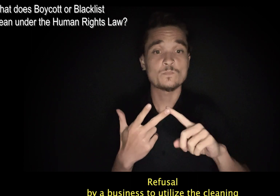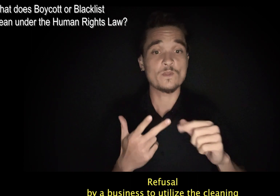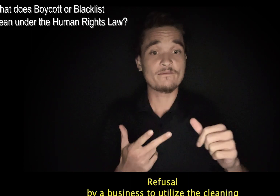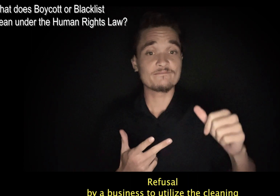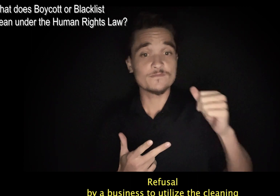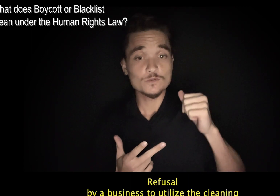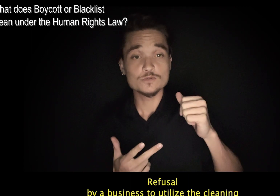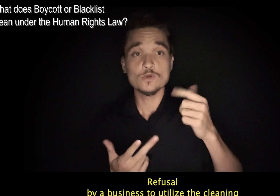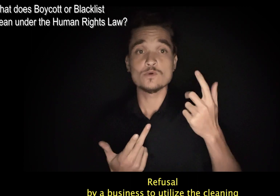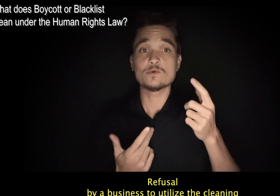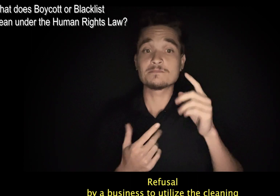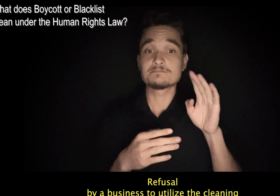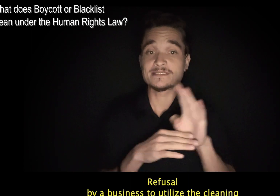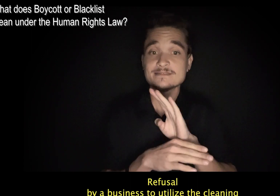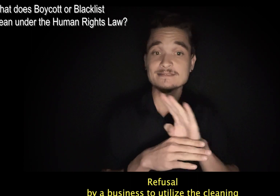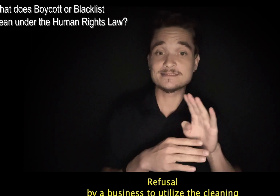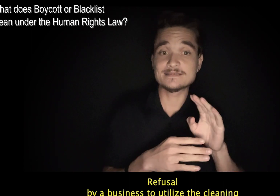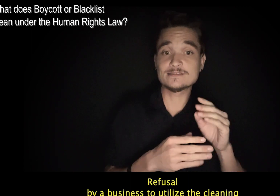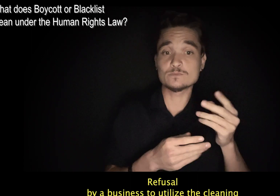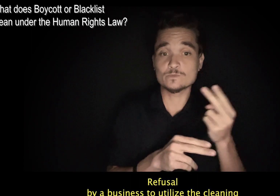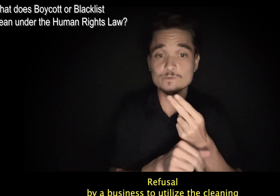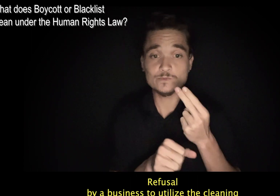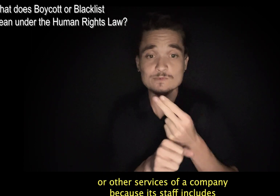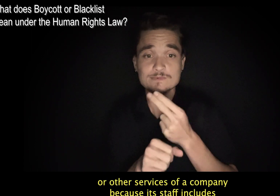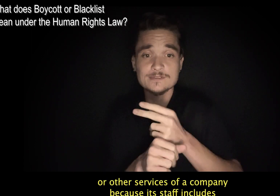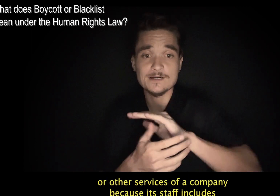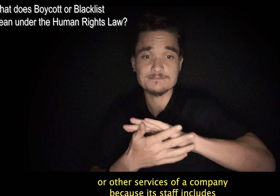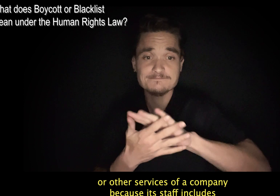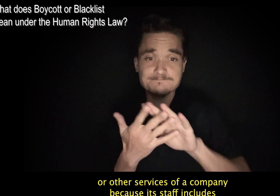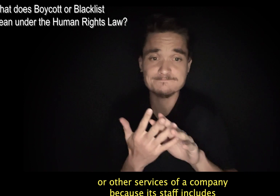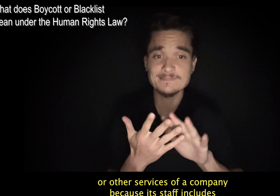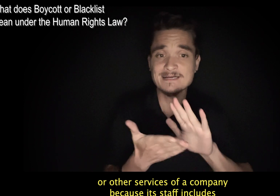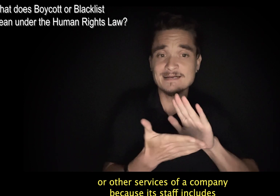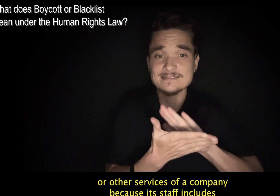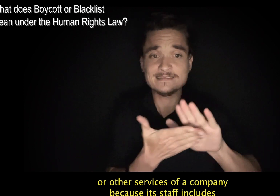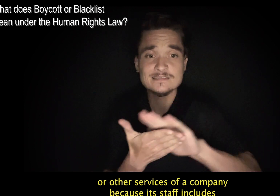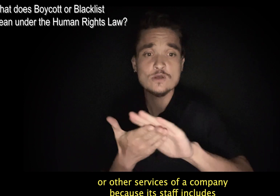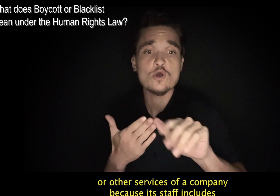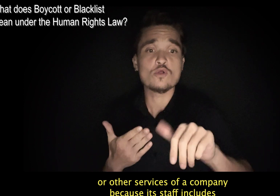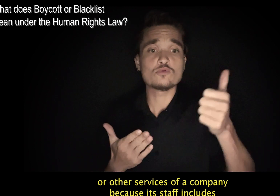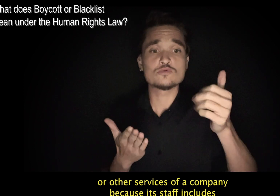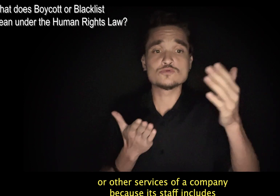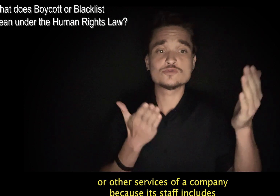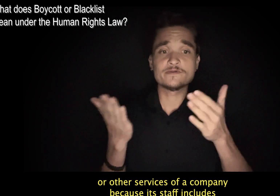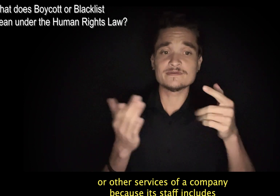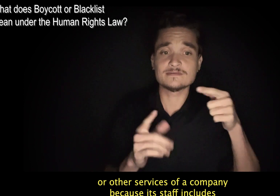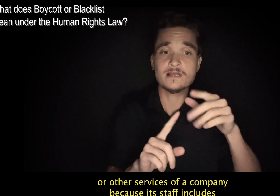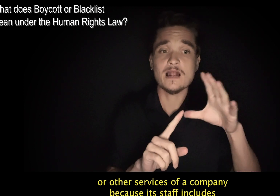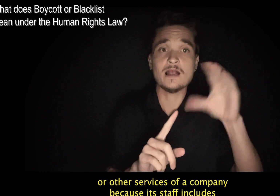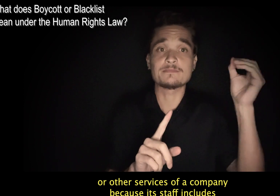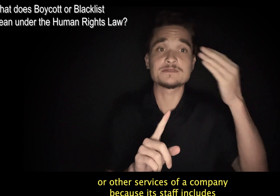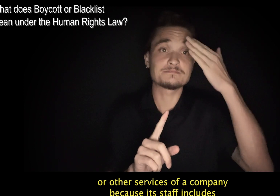Refusal by a business to utilize the cleaning or other services of a company because its staff includes